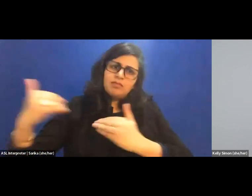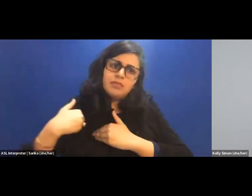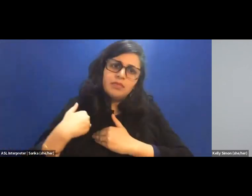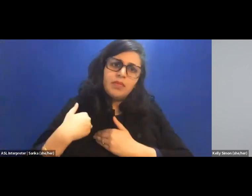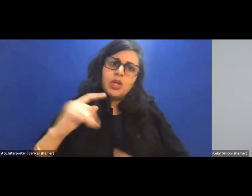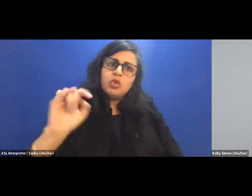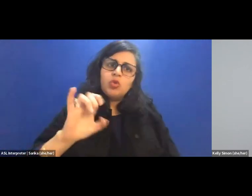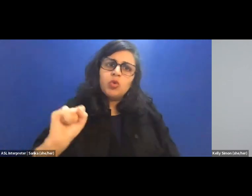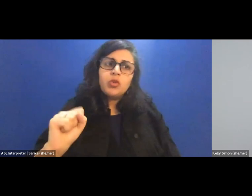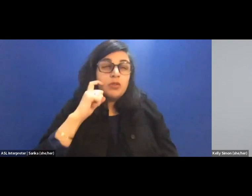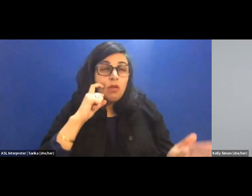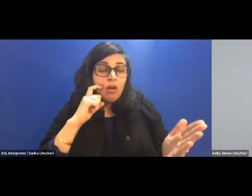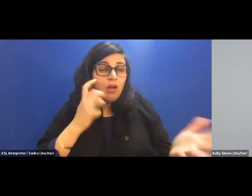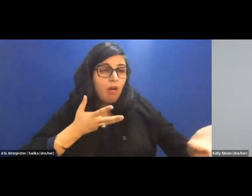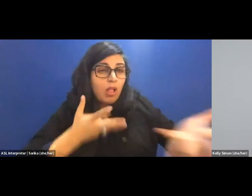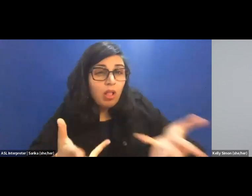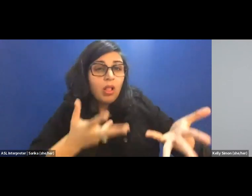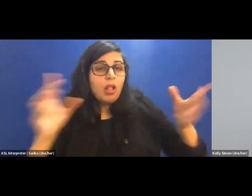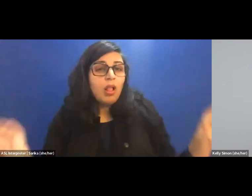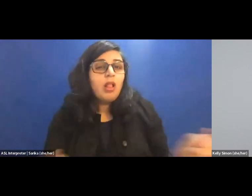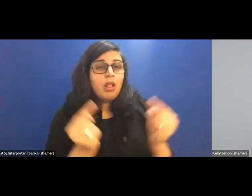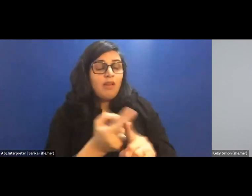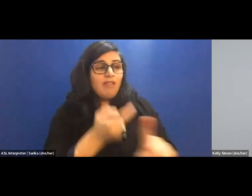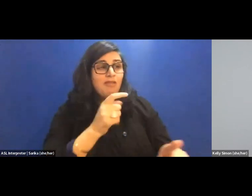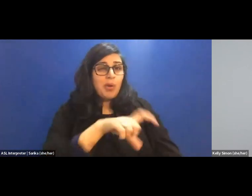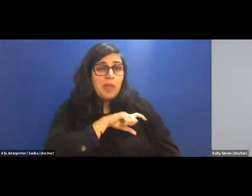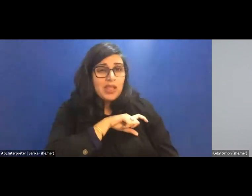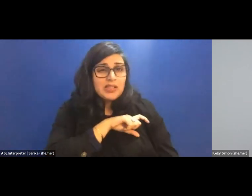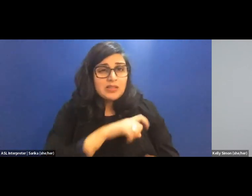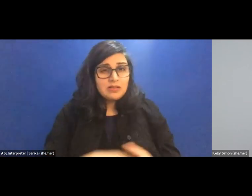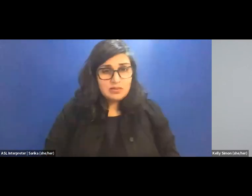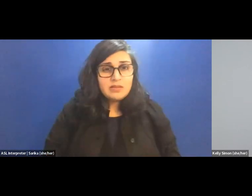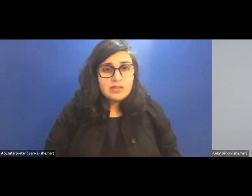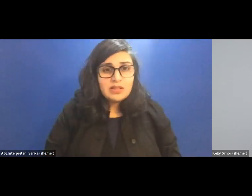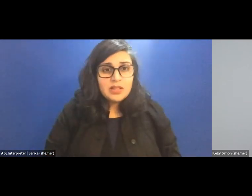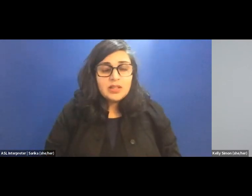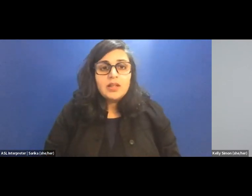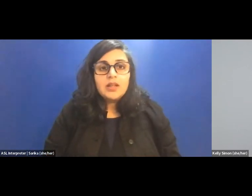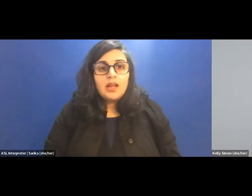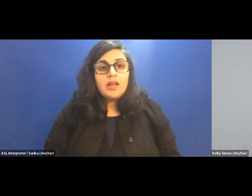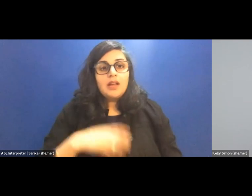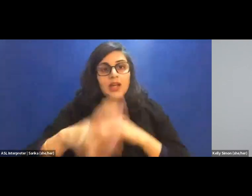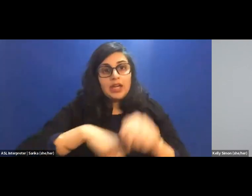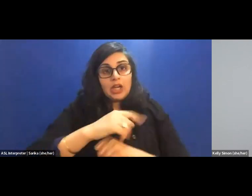vigilent in restricting and controlling police abuse. We need accountability tools that allow